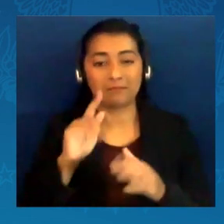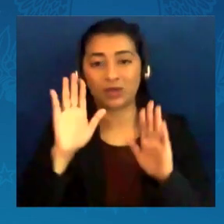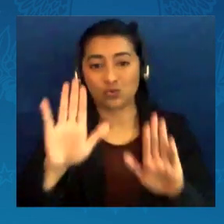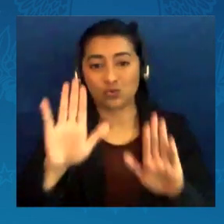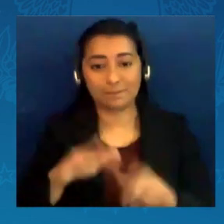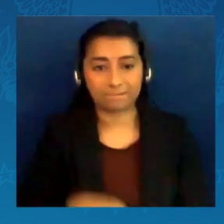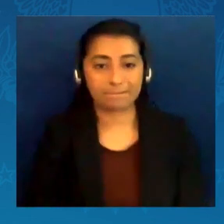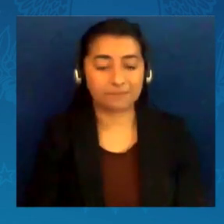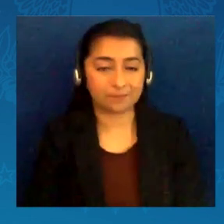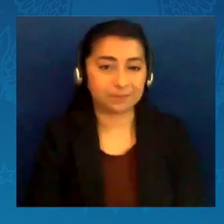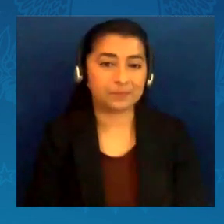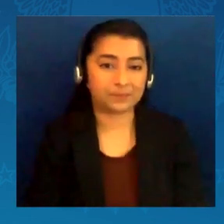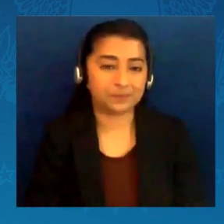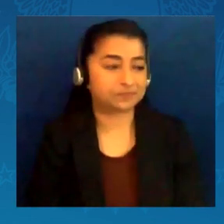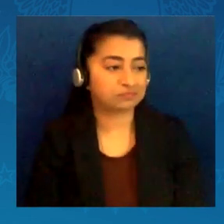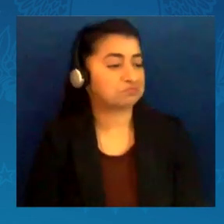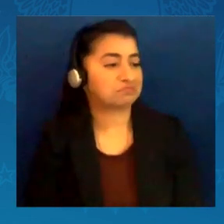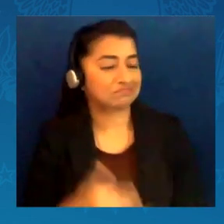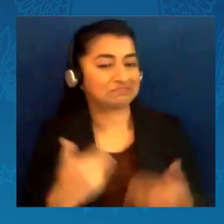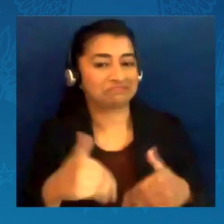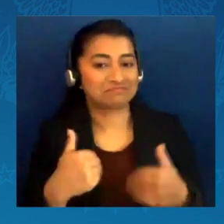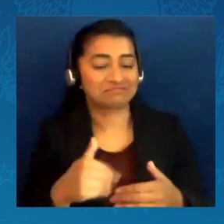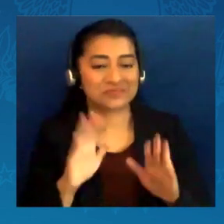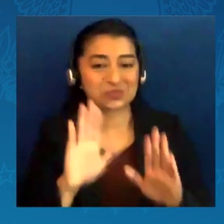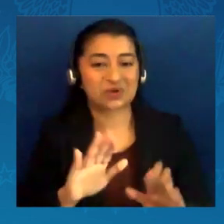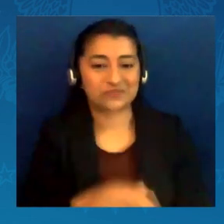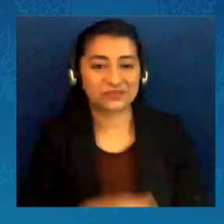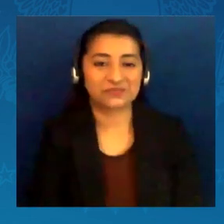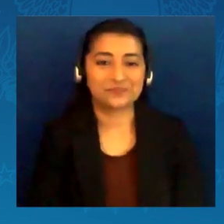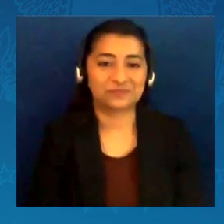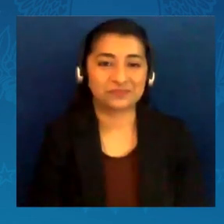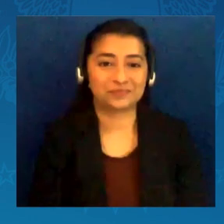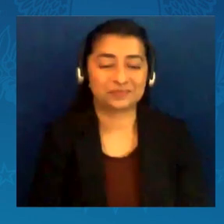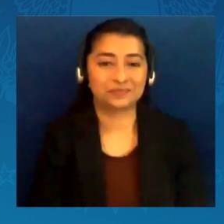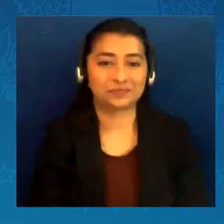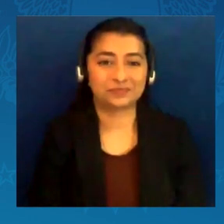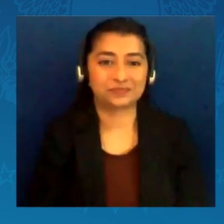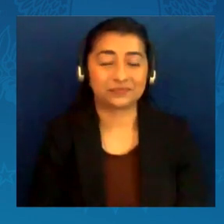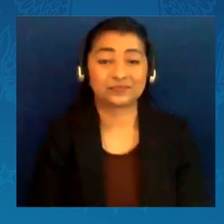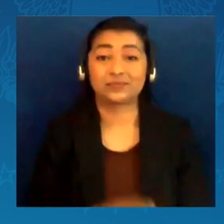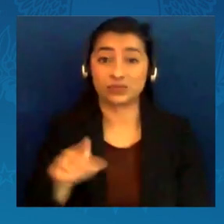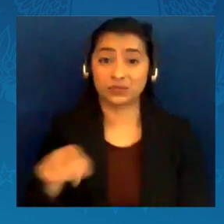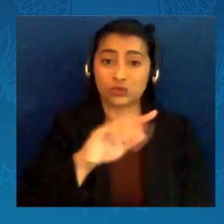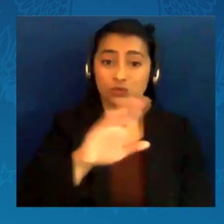That's wonderful. Mr. Evans: You are all just juniors, I believe. Here's a junior or senior.